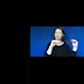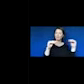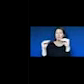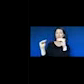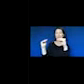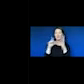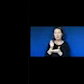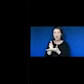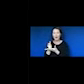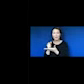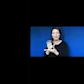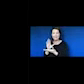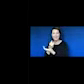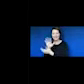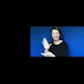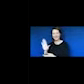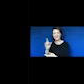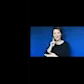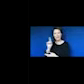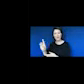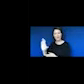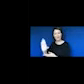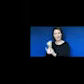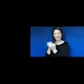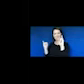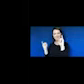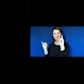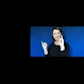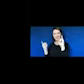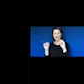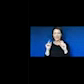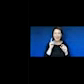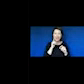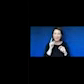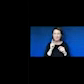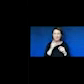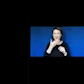by having that time to come together and collaborate with the business of what is working and where